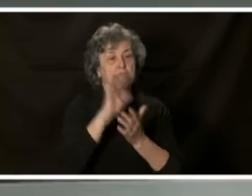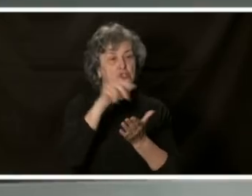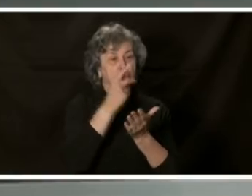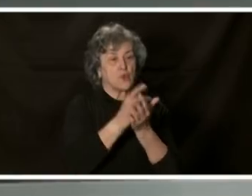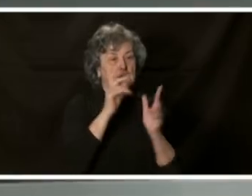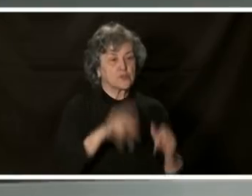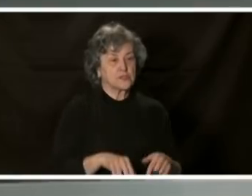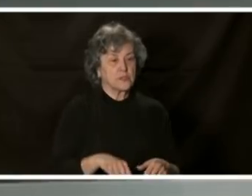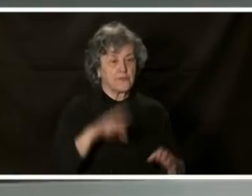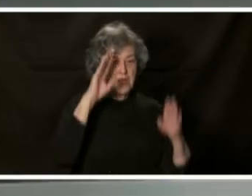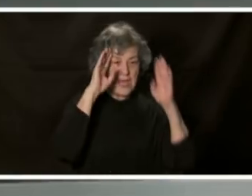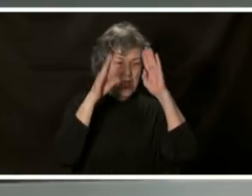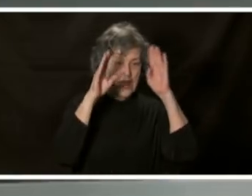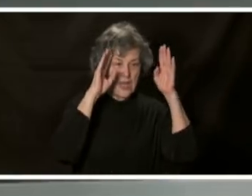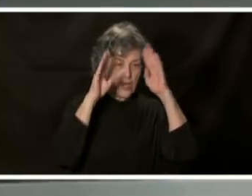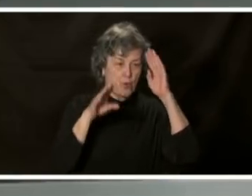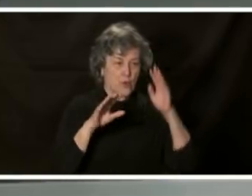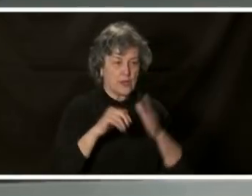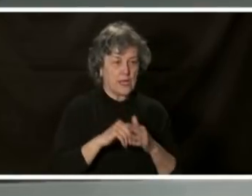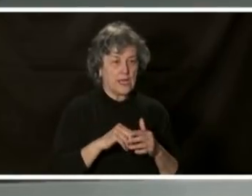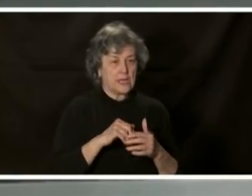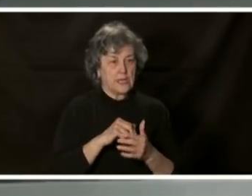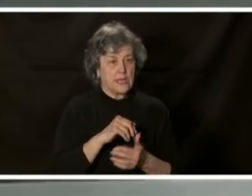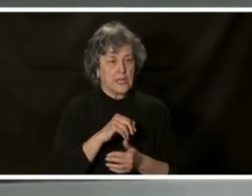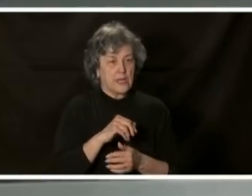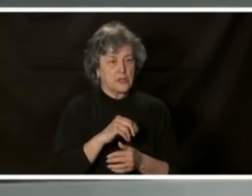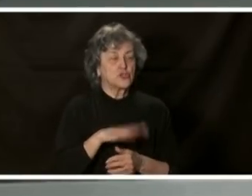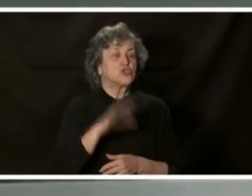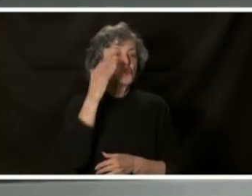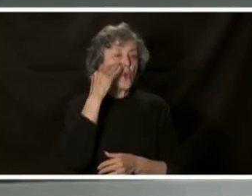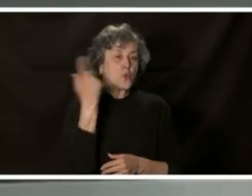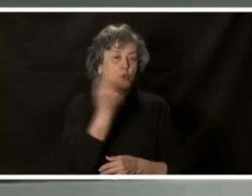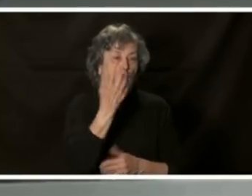» ALTHOUGH WE MAY BE APART, KNOW THAT YOU ALWAYS HAVE A HOME AT UAB.